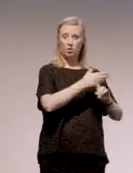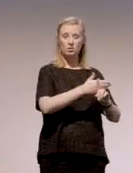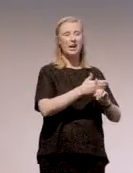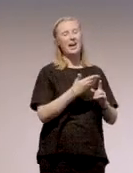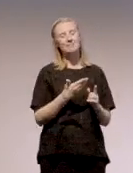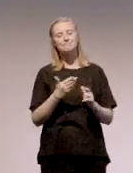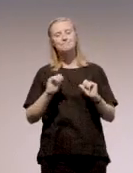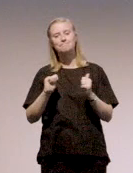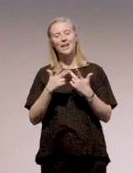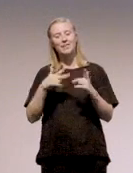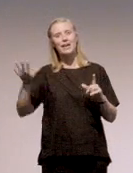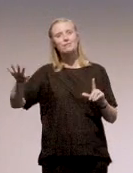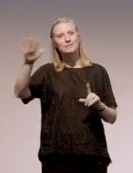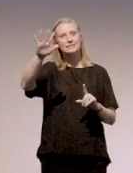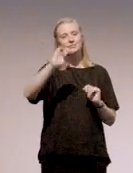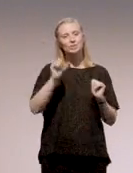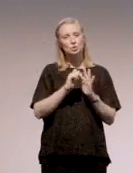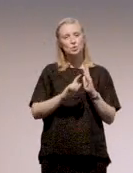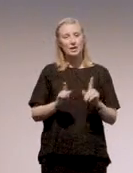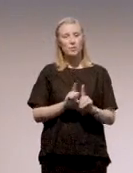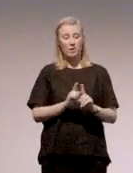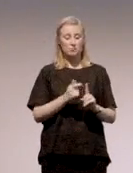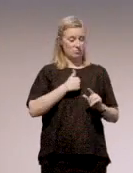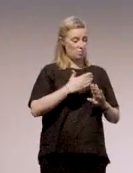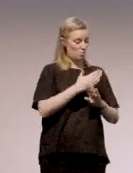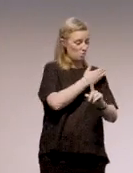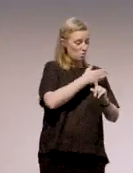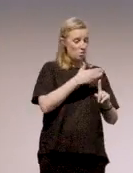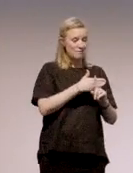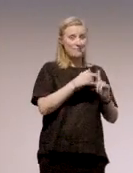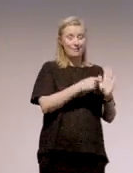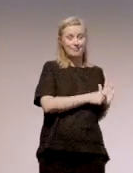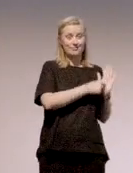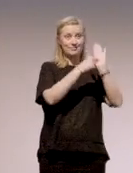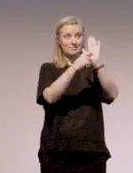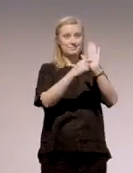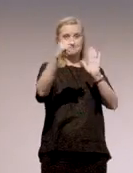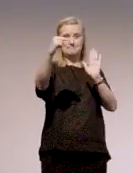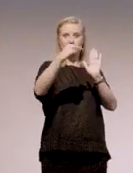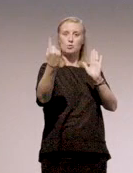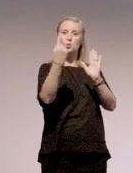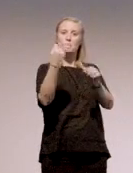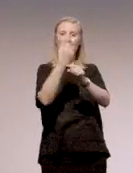jurisdictions is actually elevated to a point that those decision makers and those who are controlling the strategies